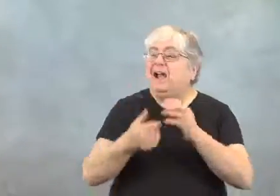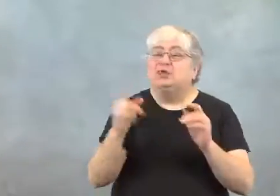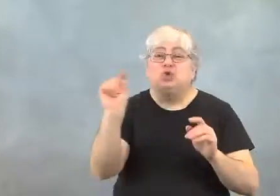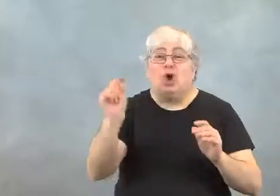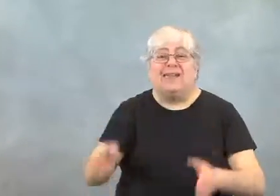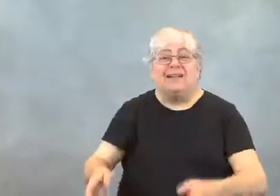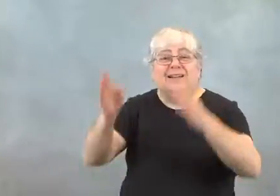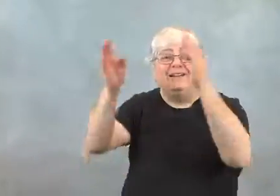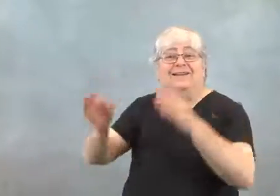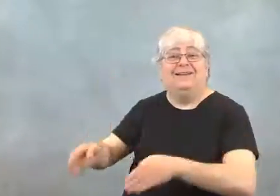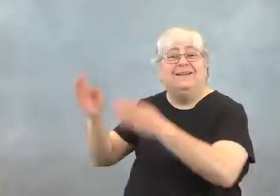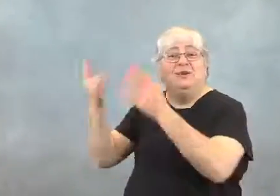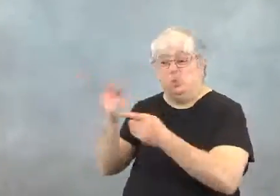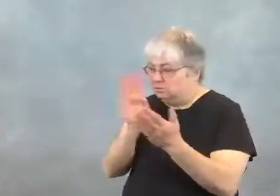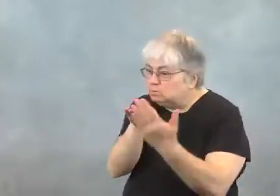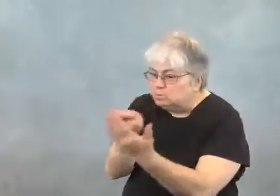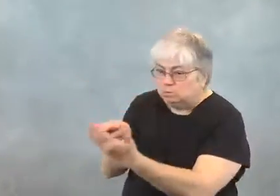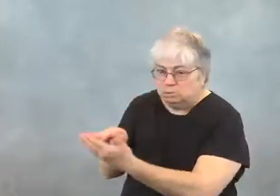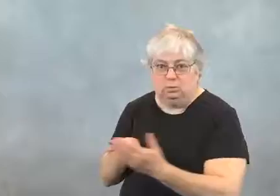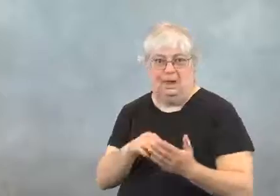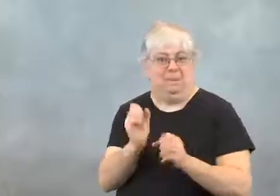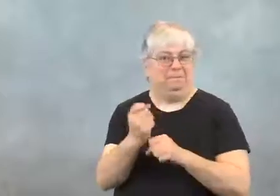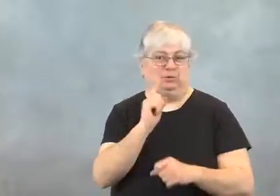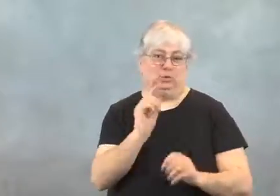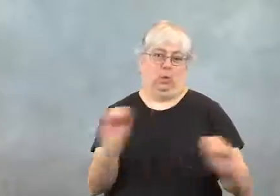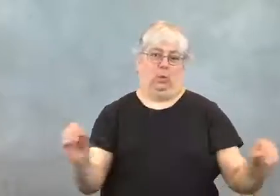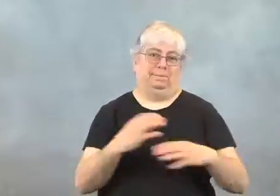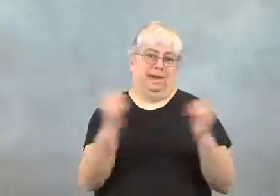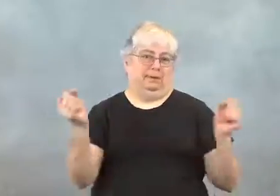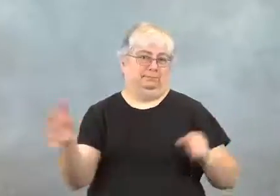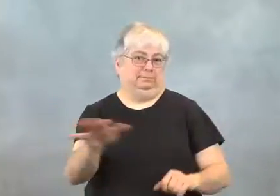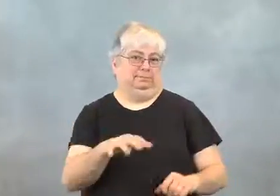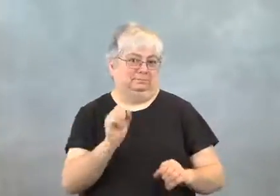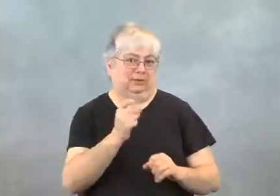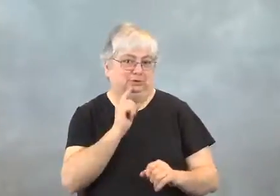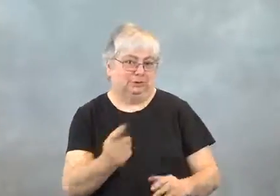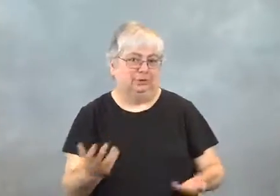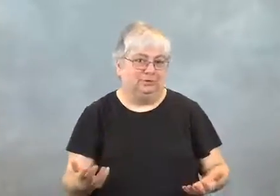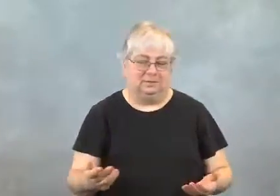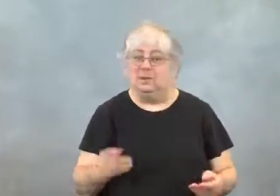They even sniffed the Porta-Jons to make sure there were no other bombs.